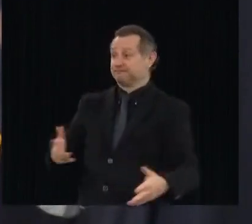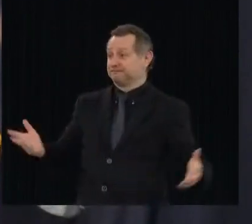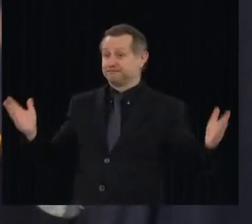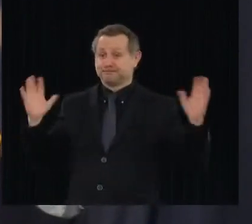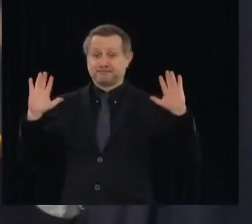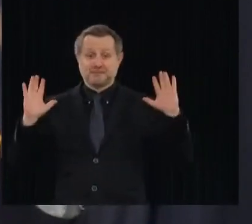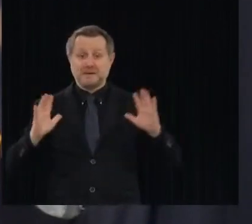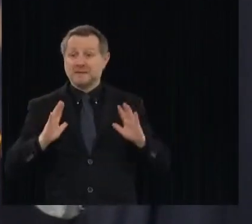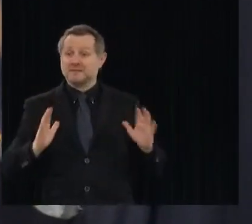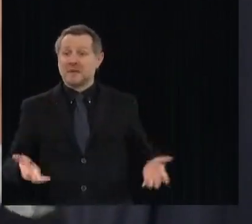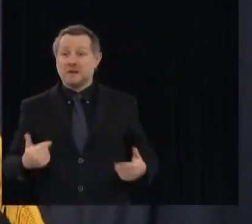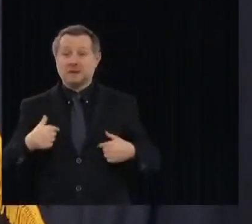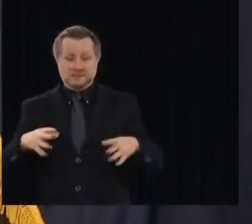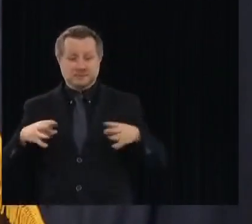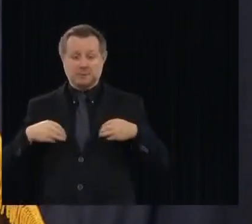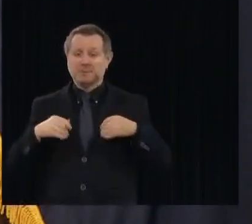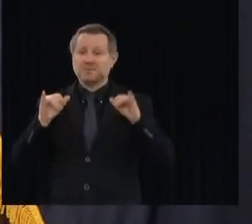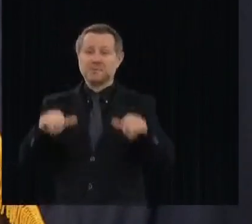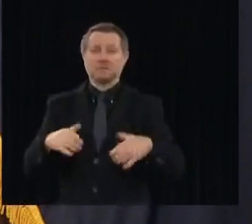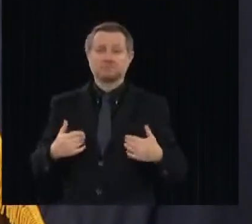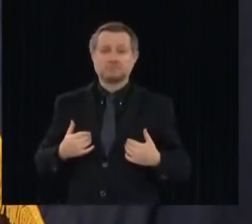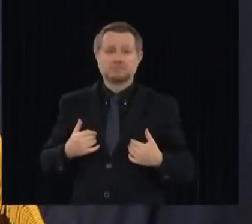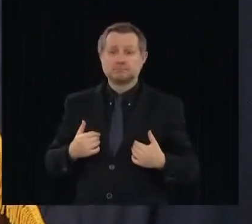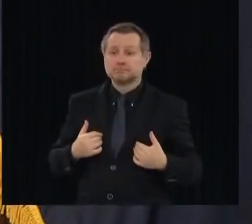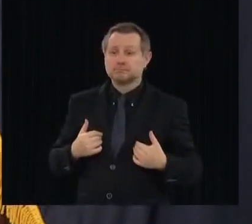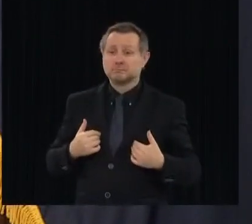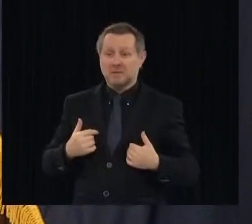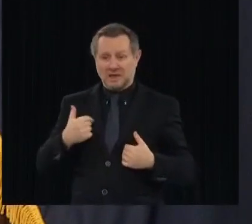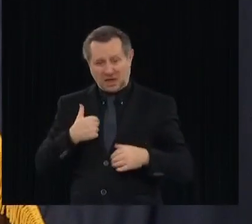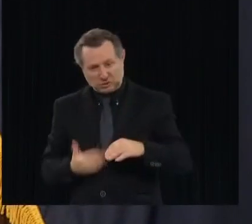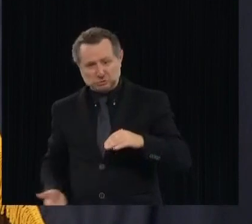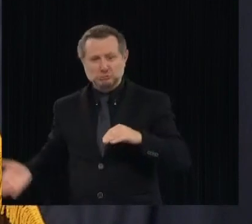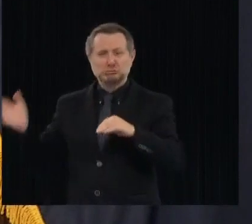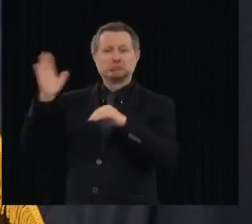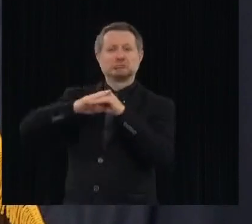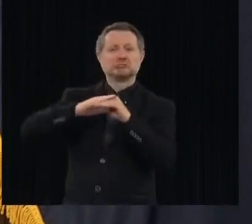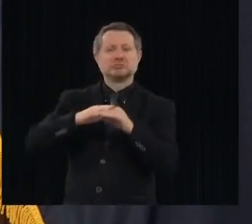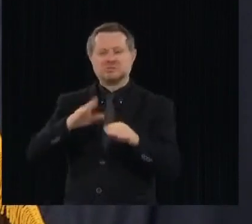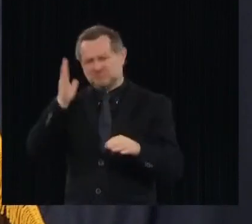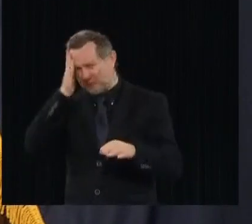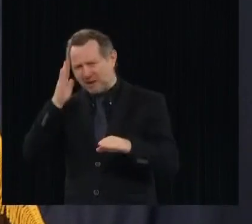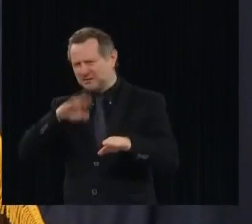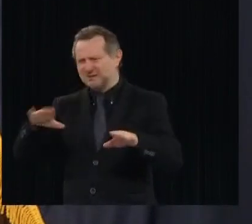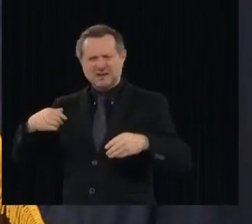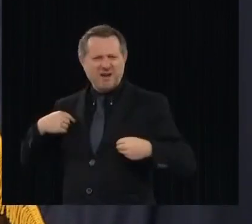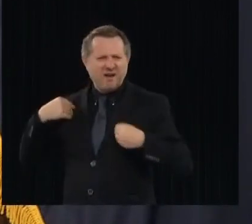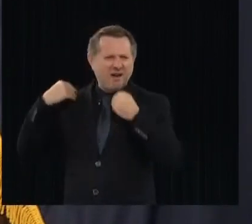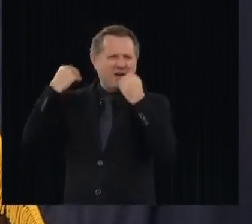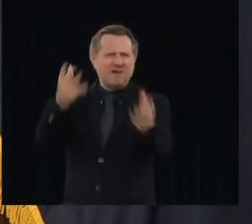OR YOU DIDN'T NEED EVERYONE'S BEDS AS IT TURNED OUT.